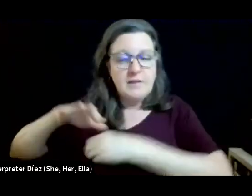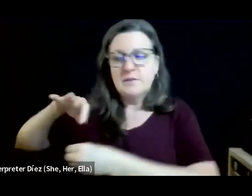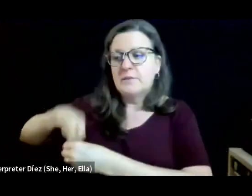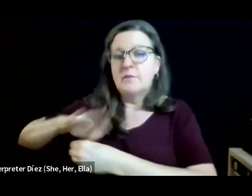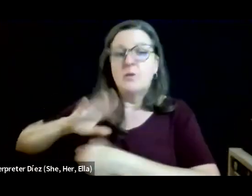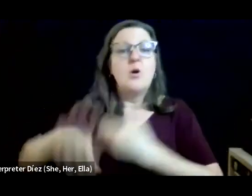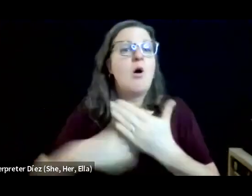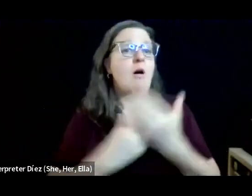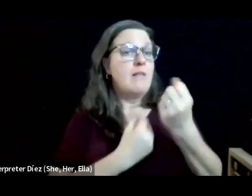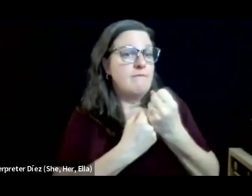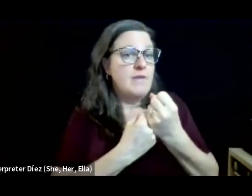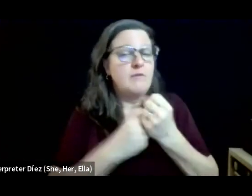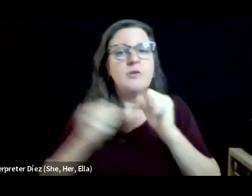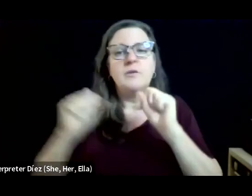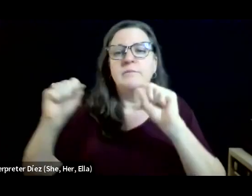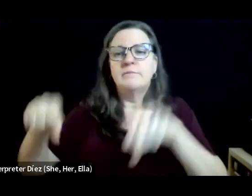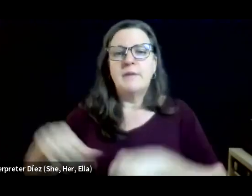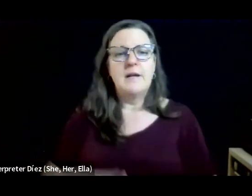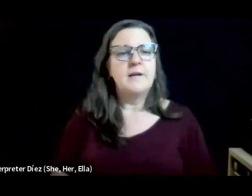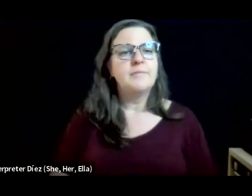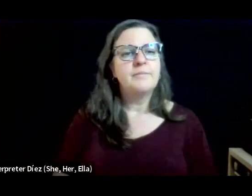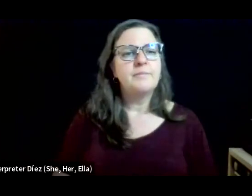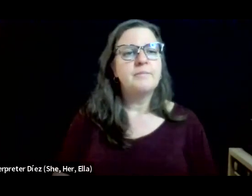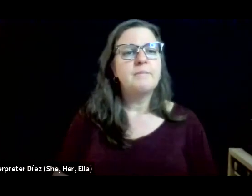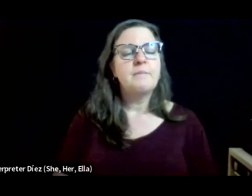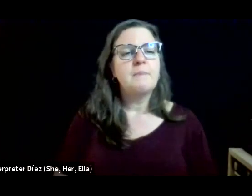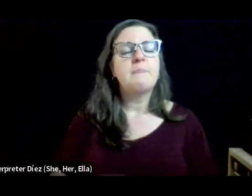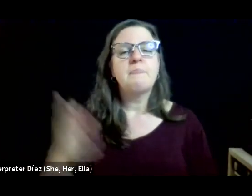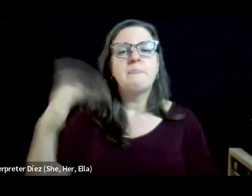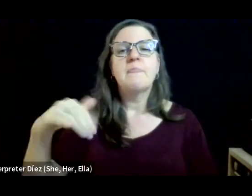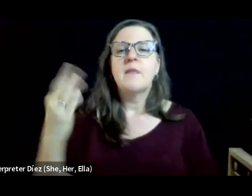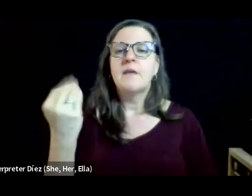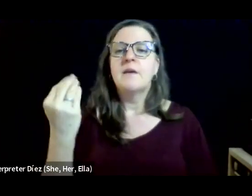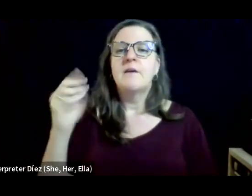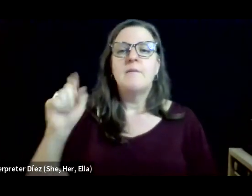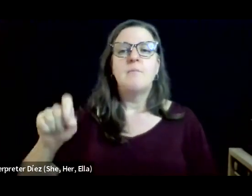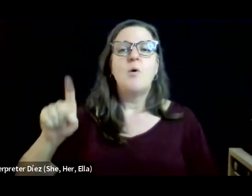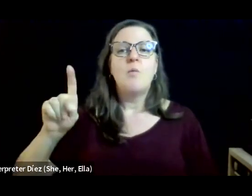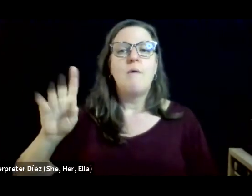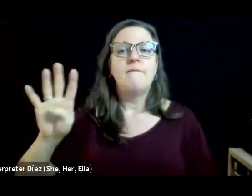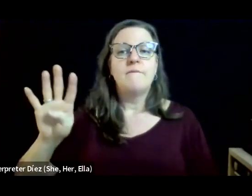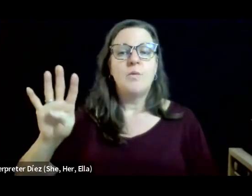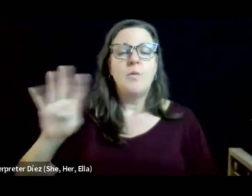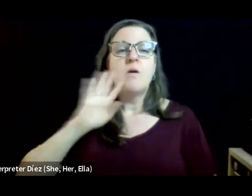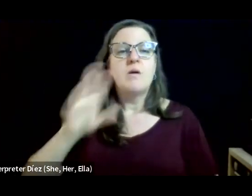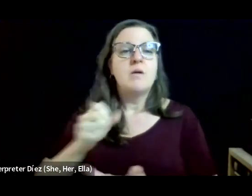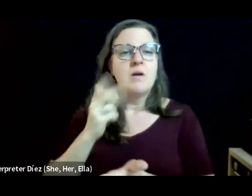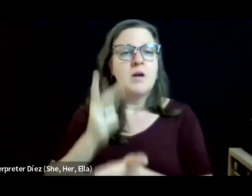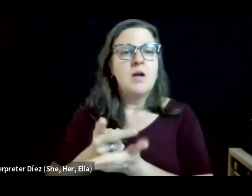[Aye.] Passes unanimously, Item #14.14, Approval of Service Agreement with